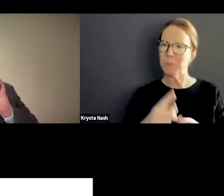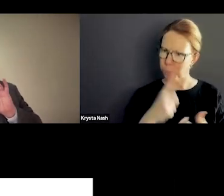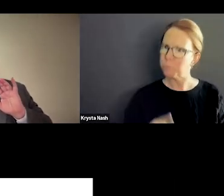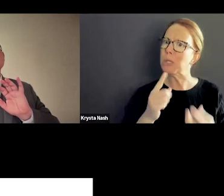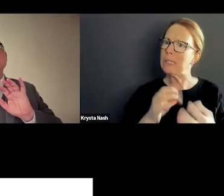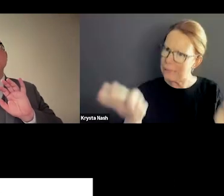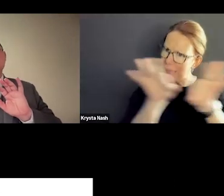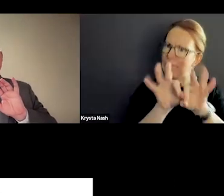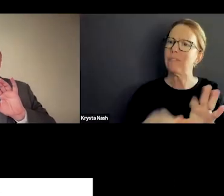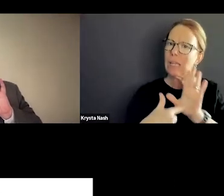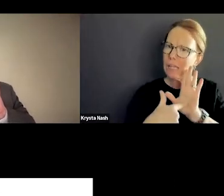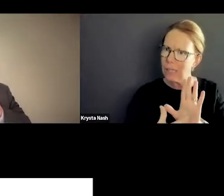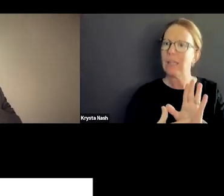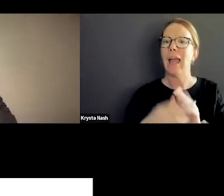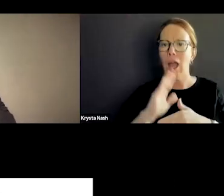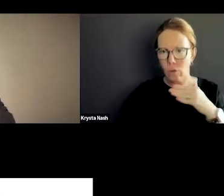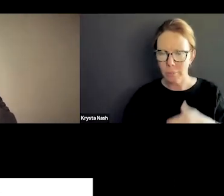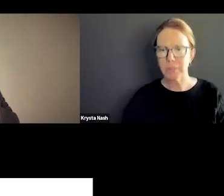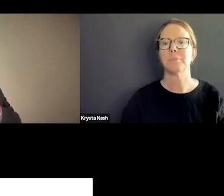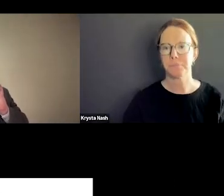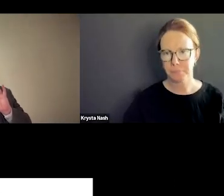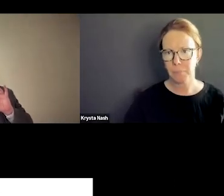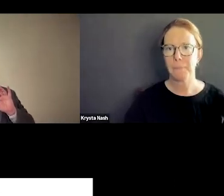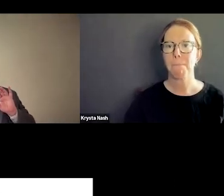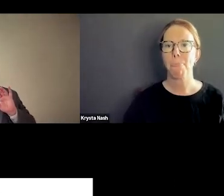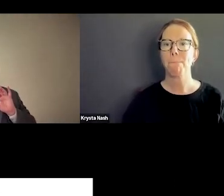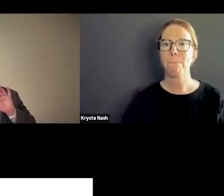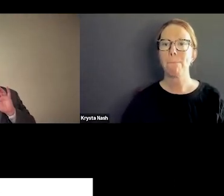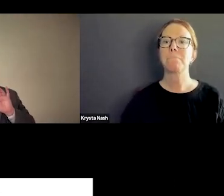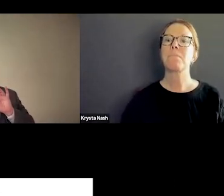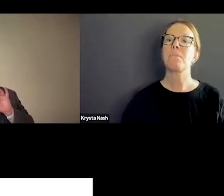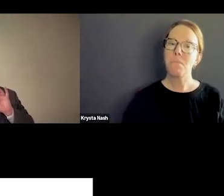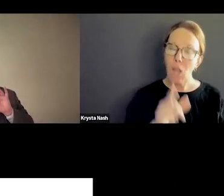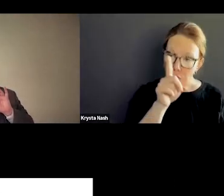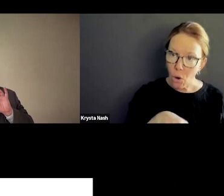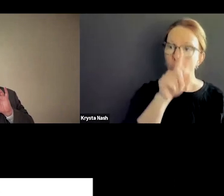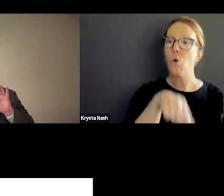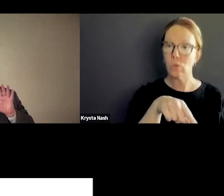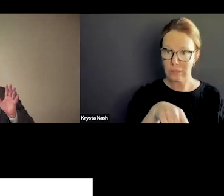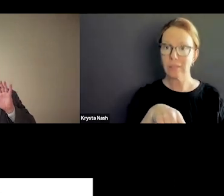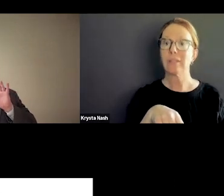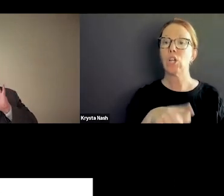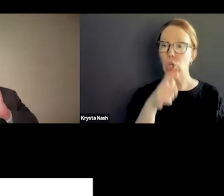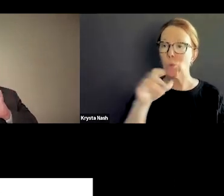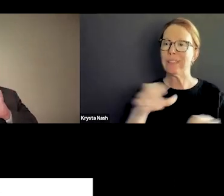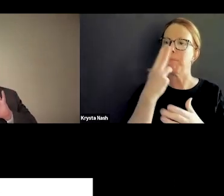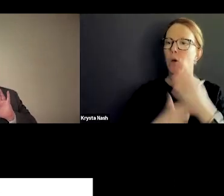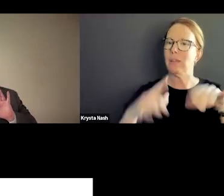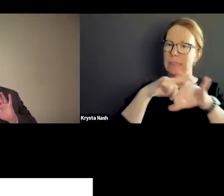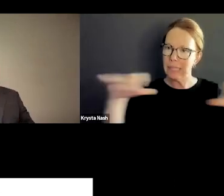Or for those who use cannabis and sports sportsbet in that case, those individuals who did, there seems to be an interaction effect